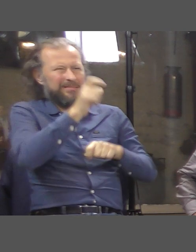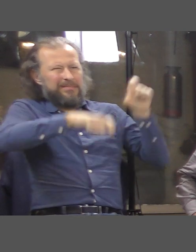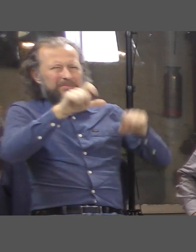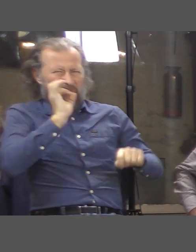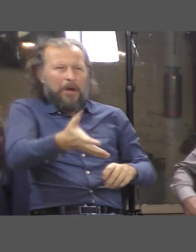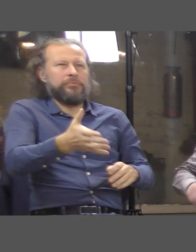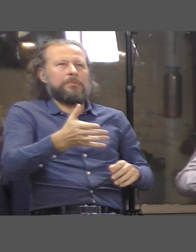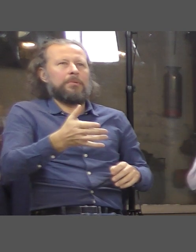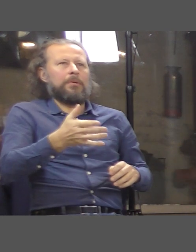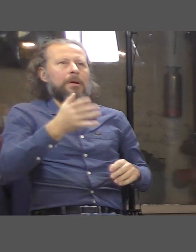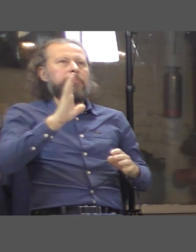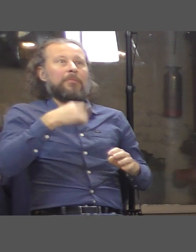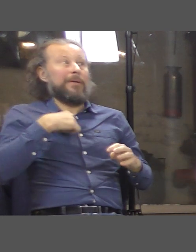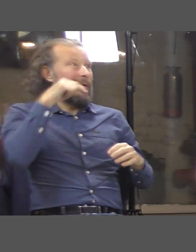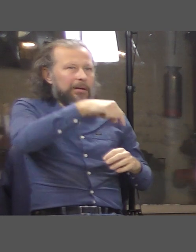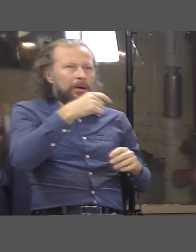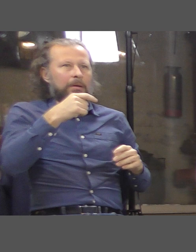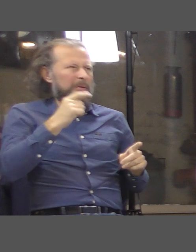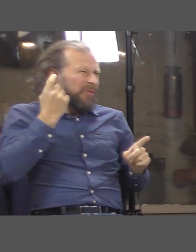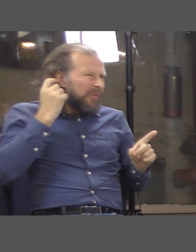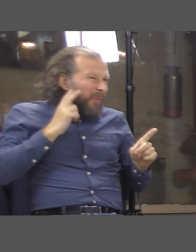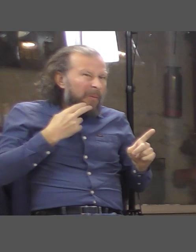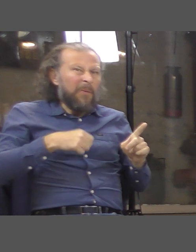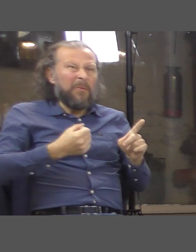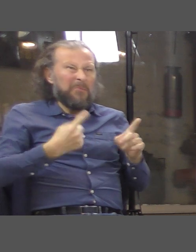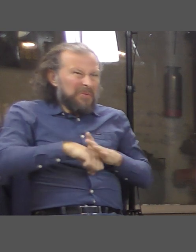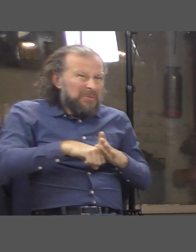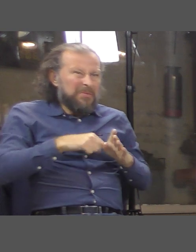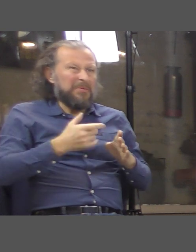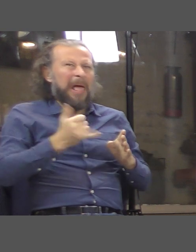e.g. the topic of deaf athletes Deaf good athletes are not known.